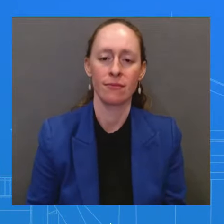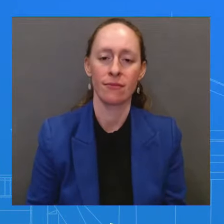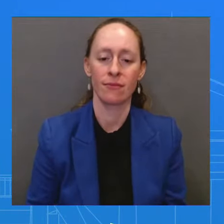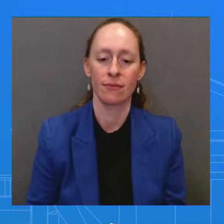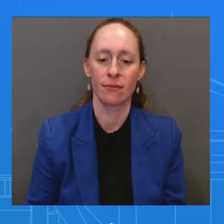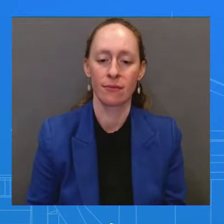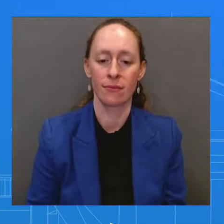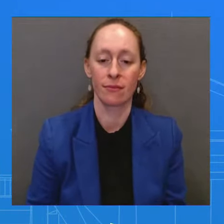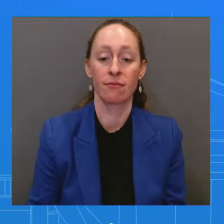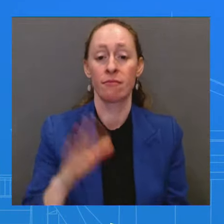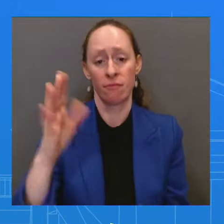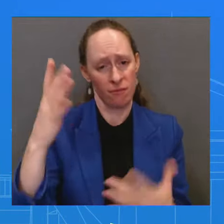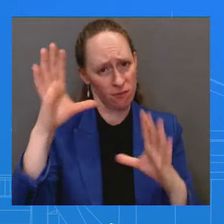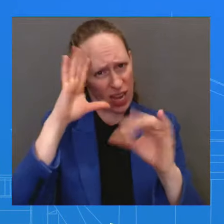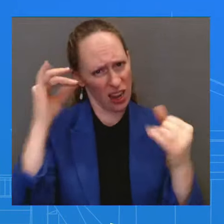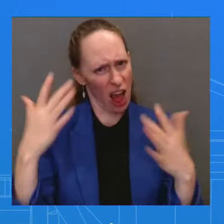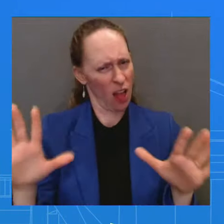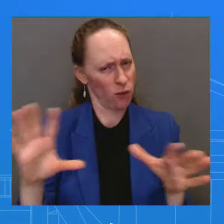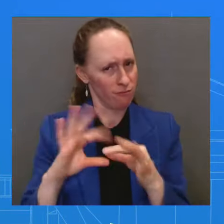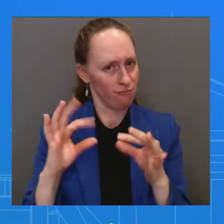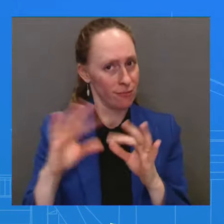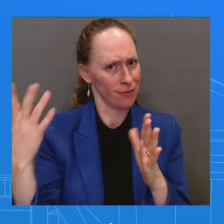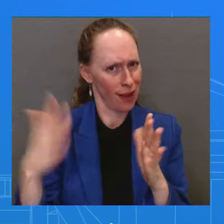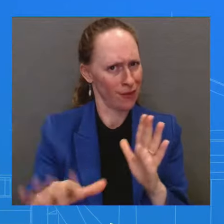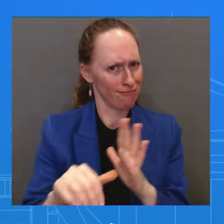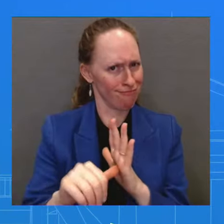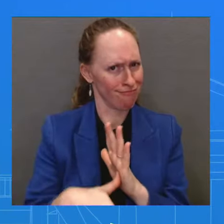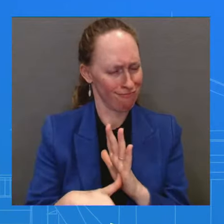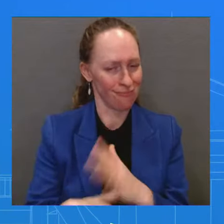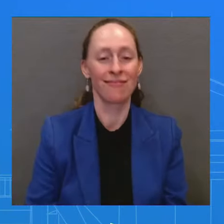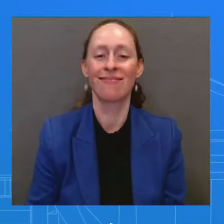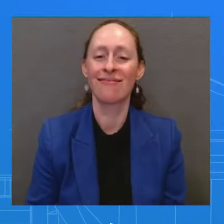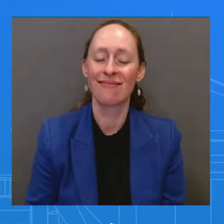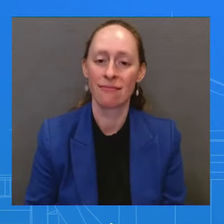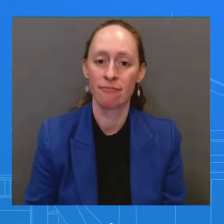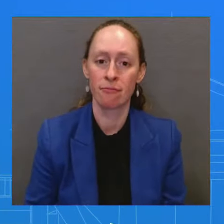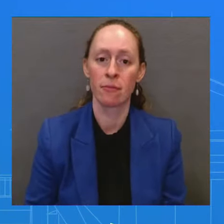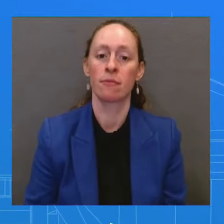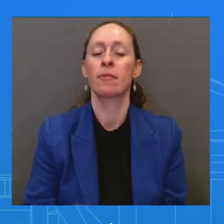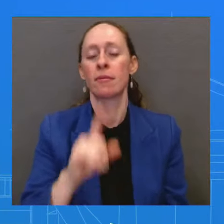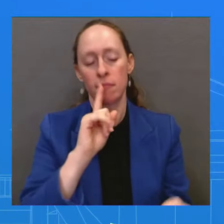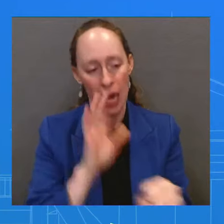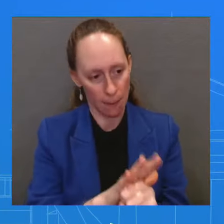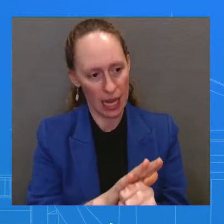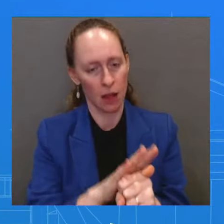to working across the aisle in good faith to get things done on a common ground -- right? -- to -- making sure